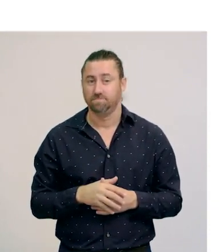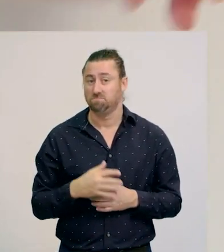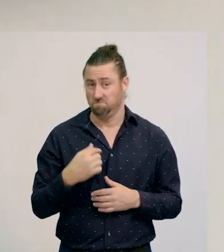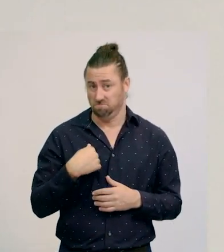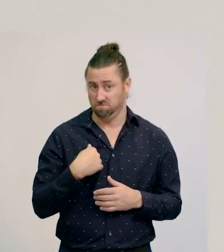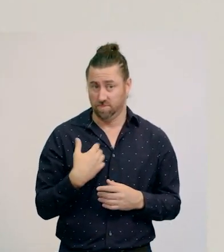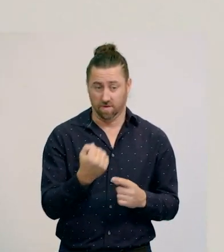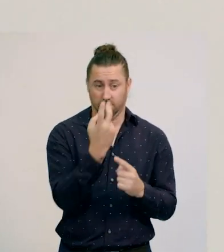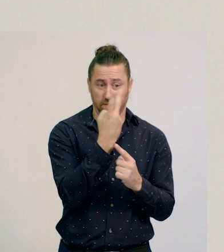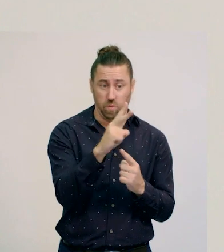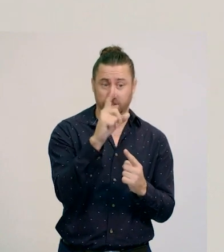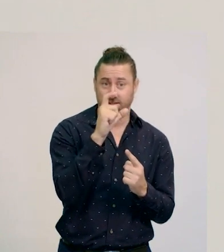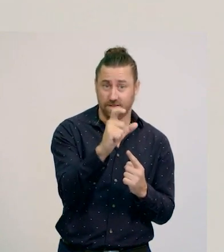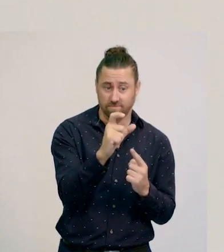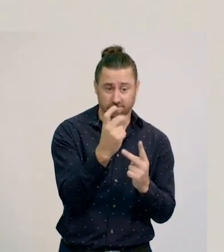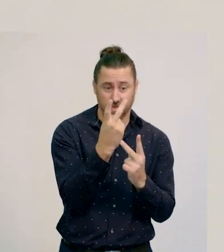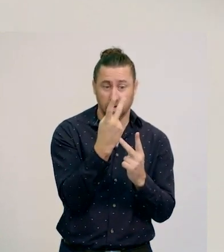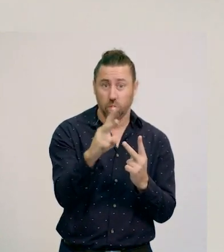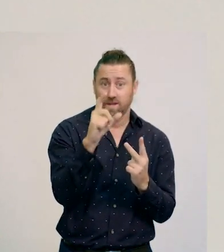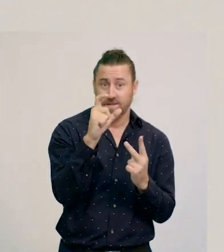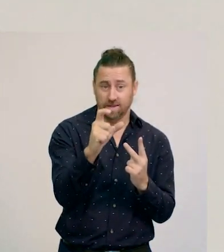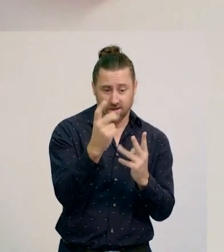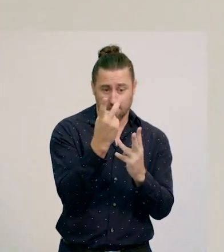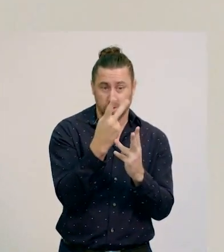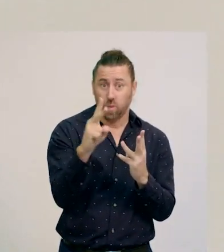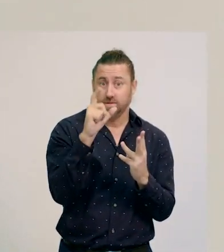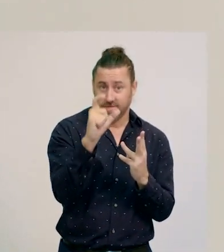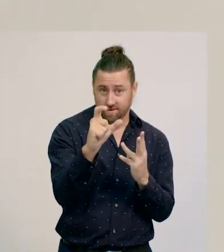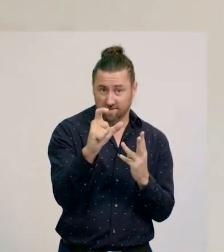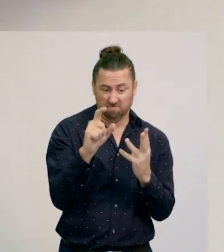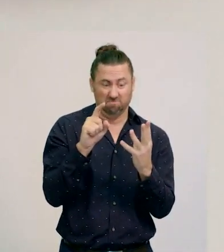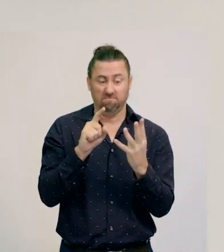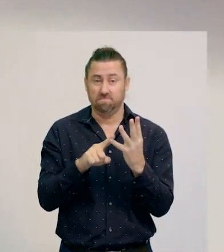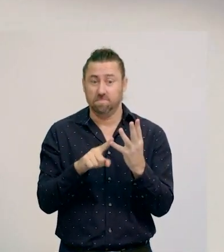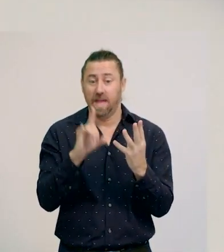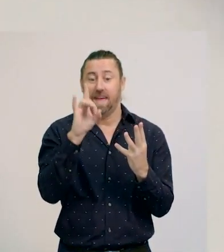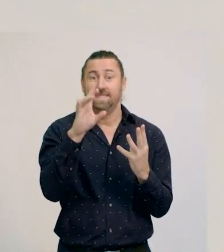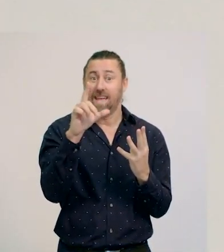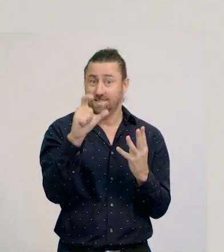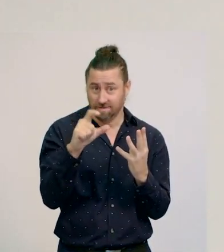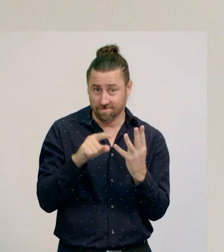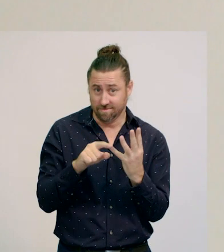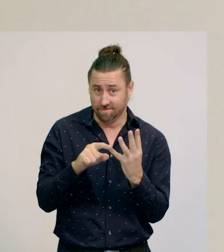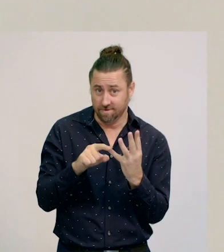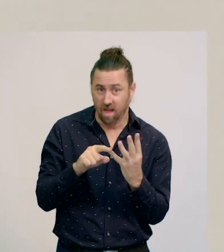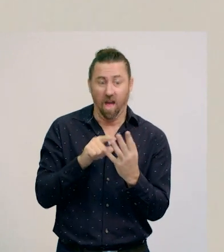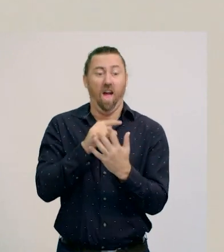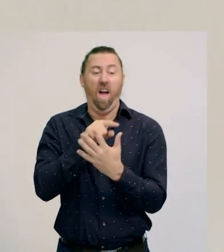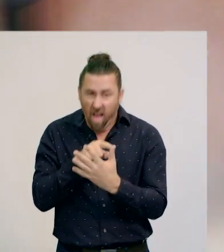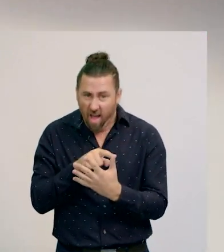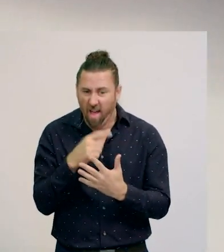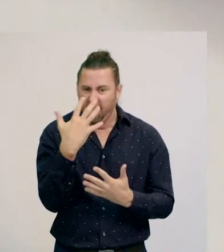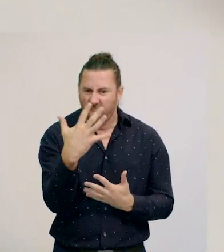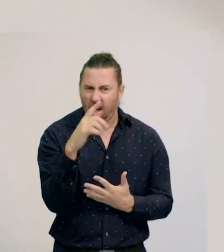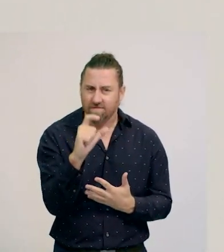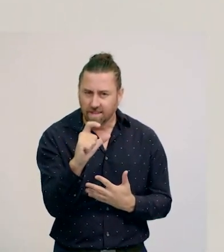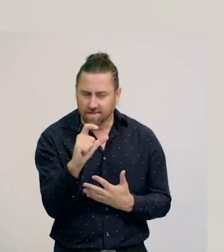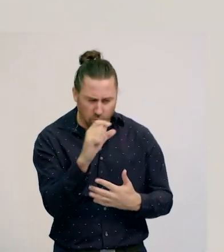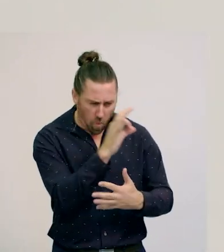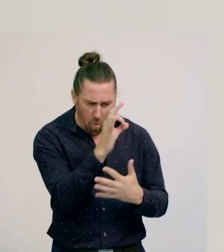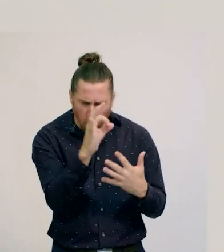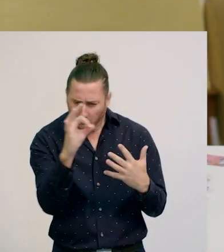I have three 20 cent pieces, one 10 cent coin, and one 5 cent coin.